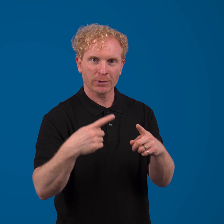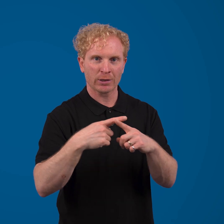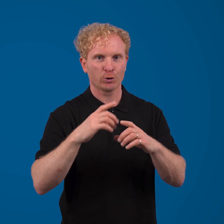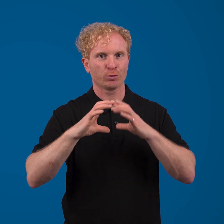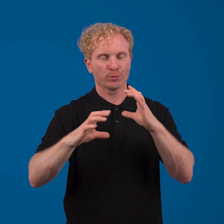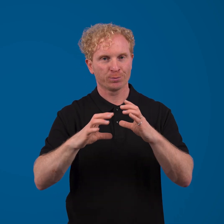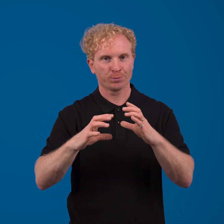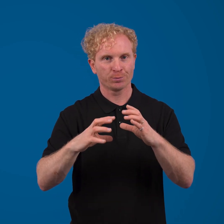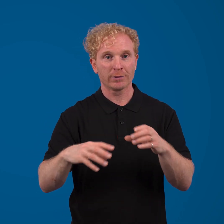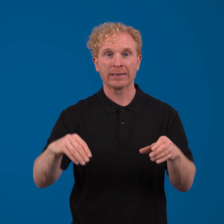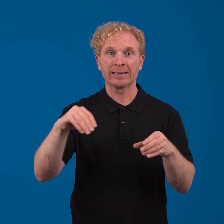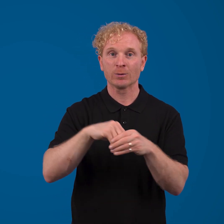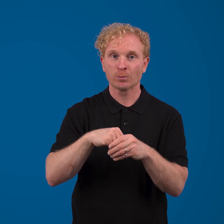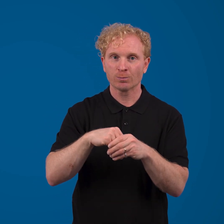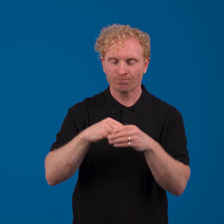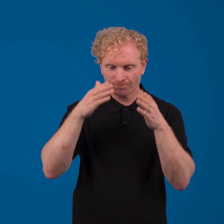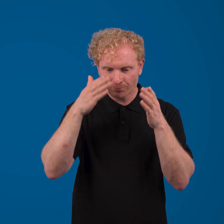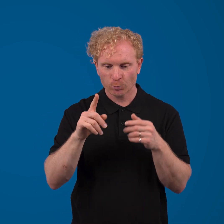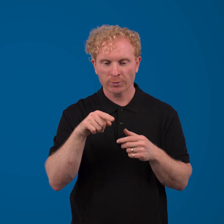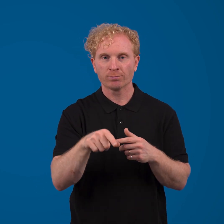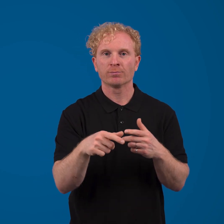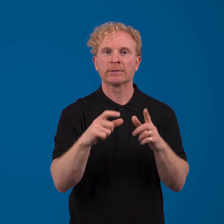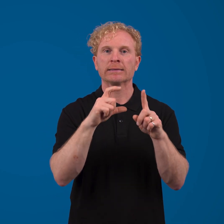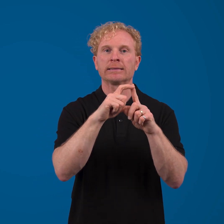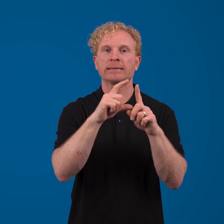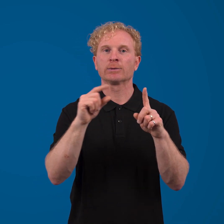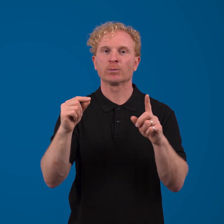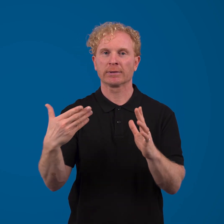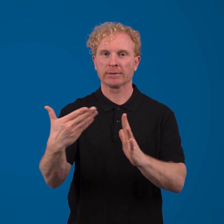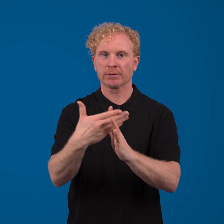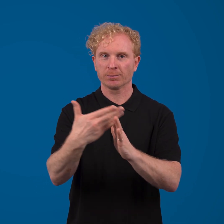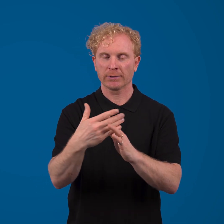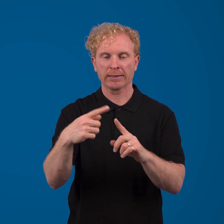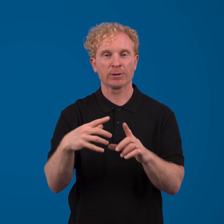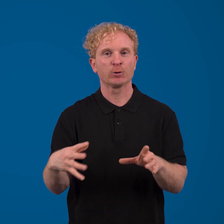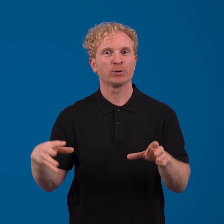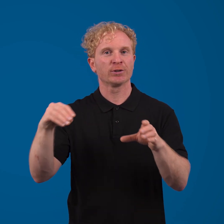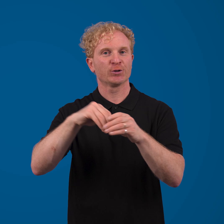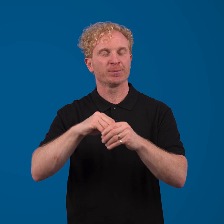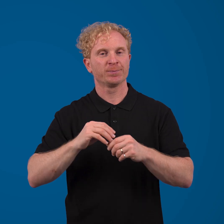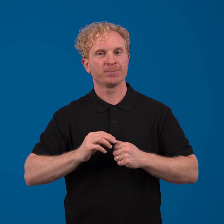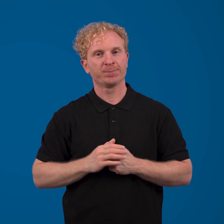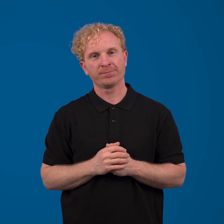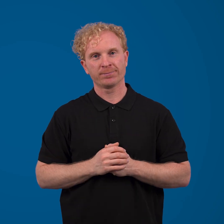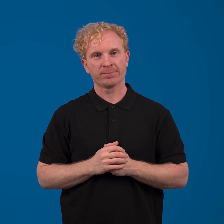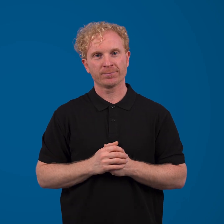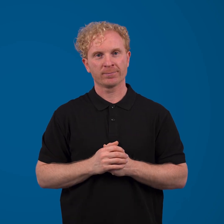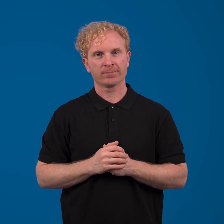and communication, including addressing digital accessibility and inclusion.